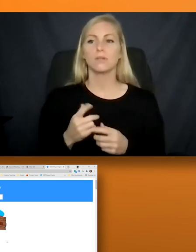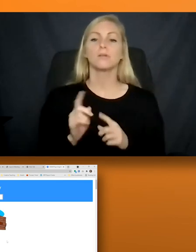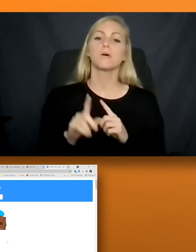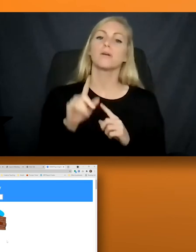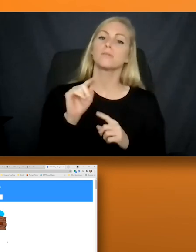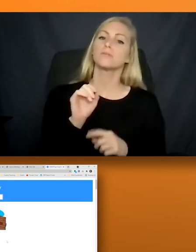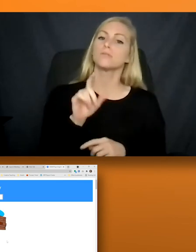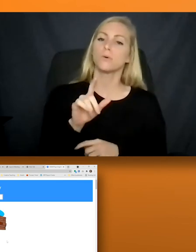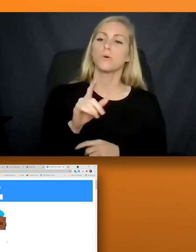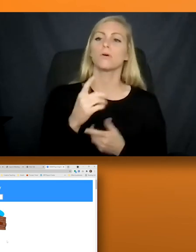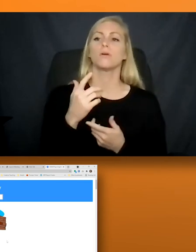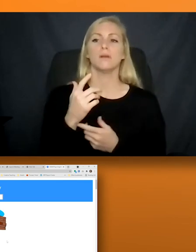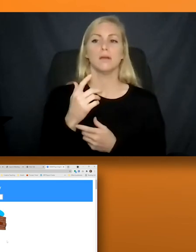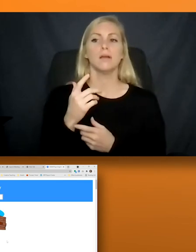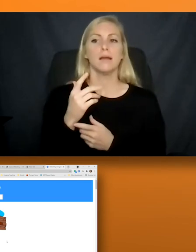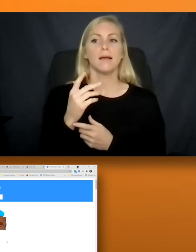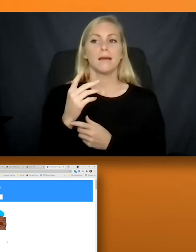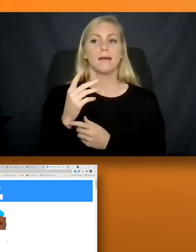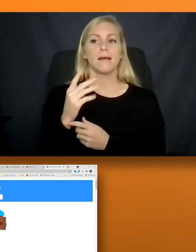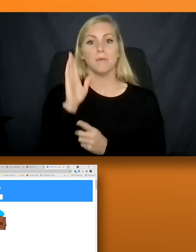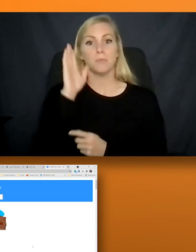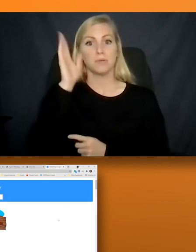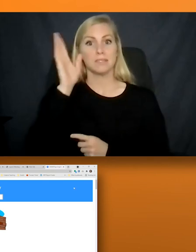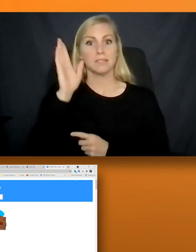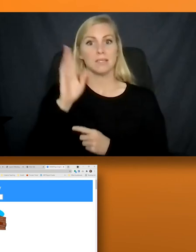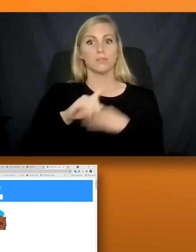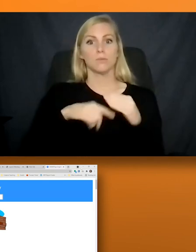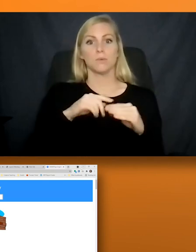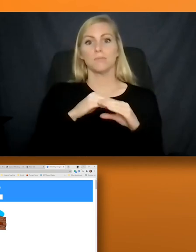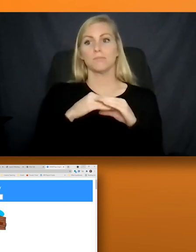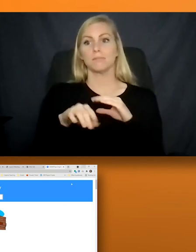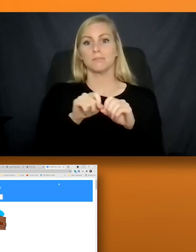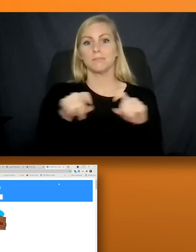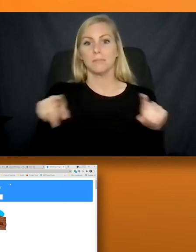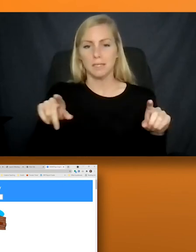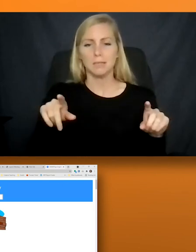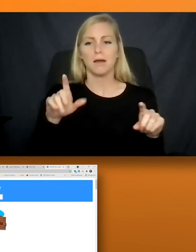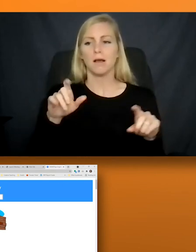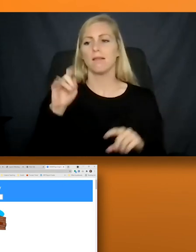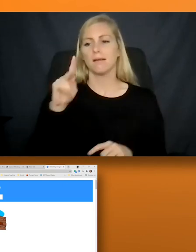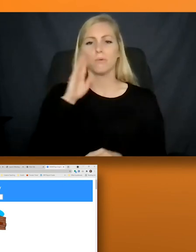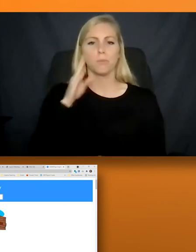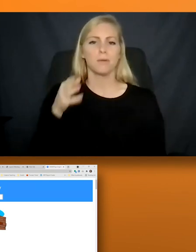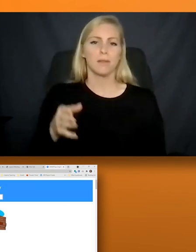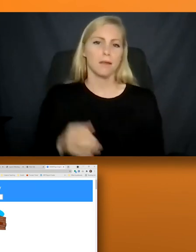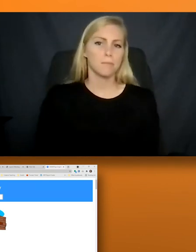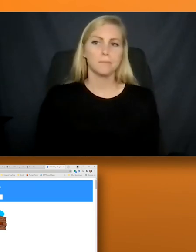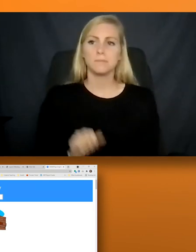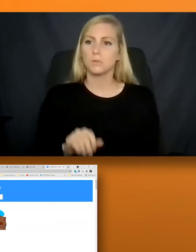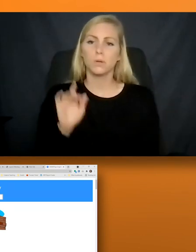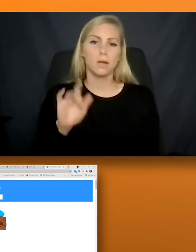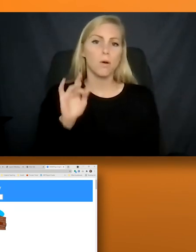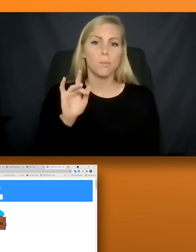and the link will be in your--in the presentation when it's sent out. And definitely something that you can explore.